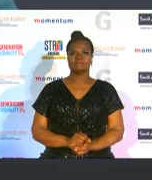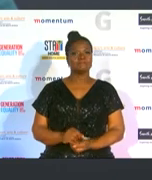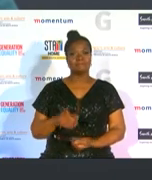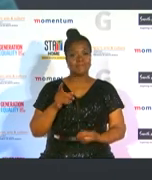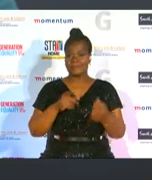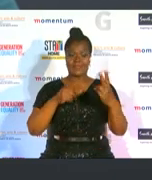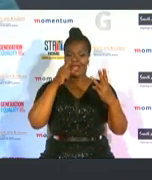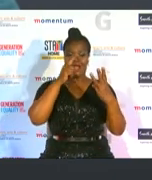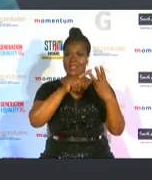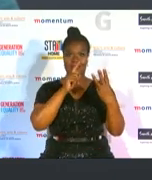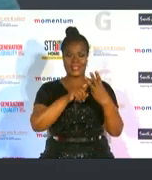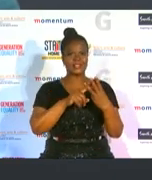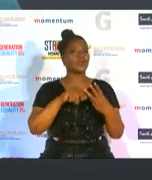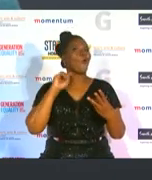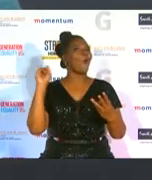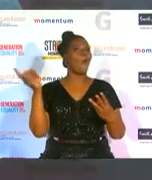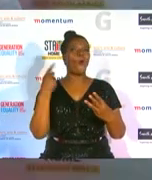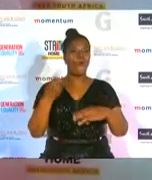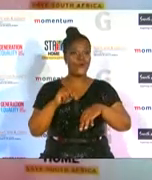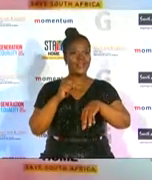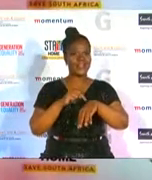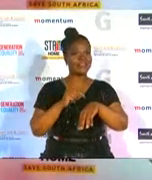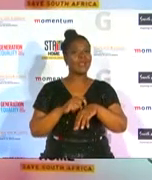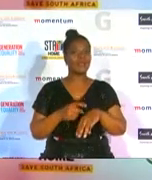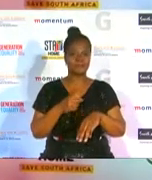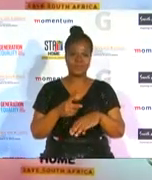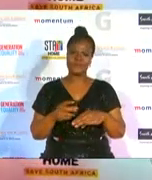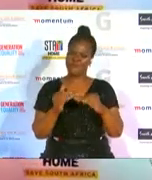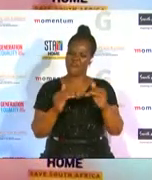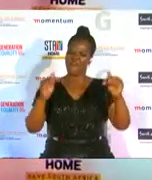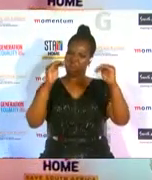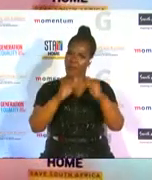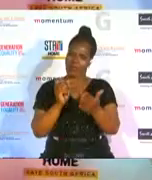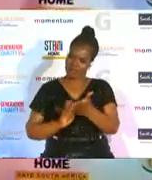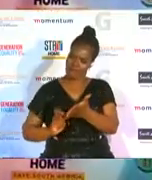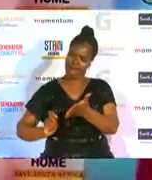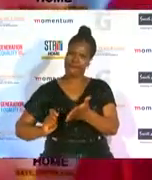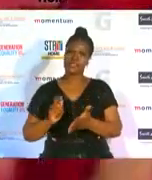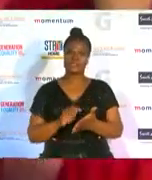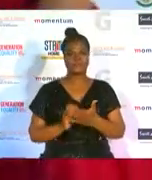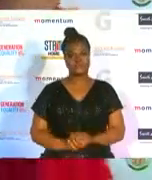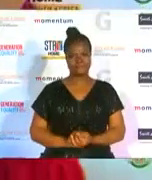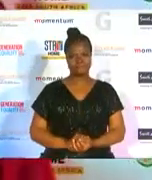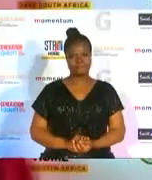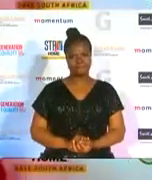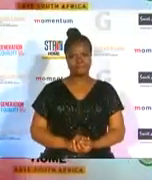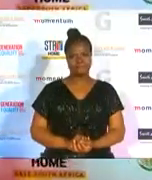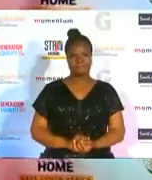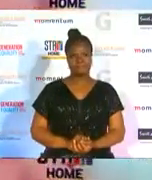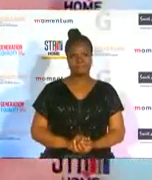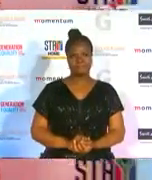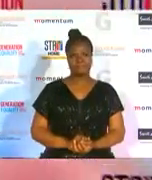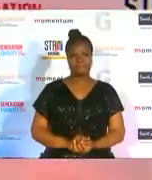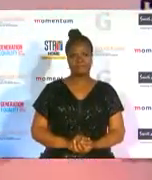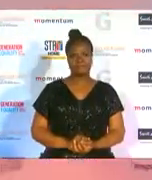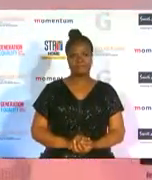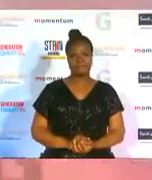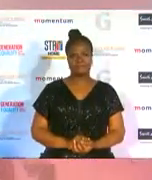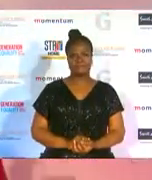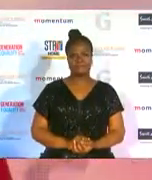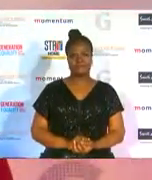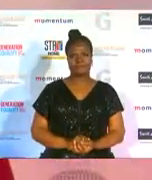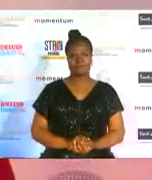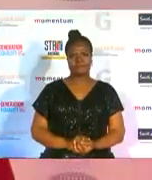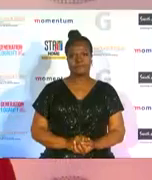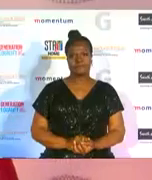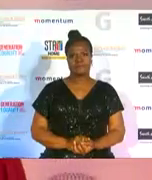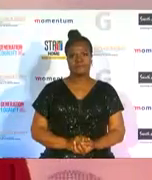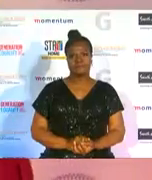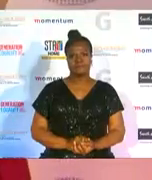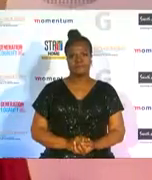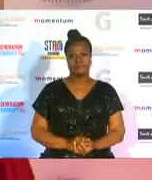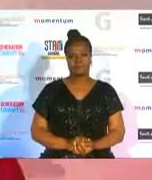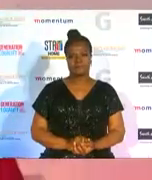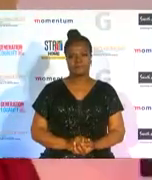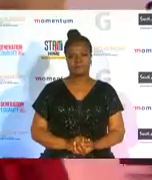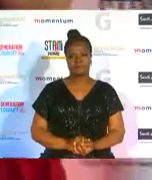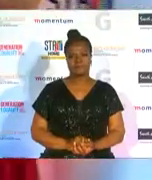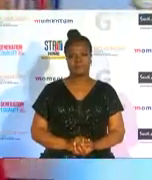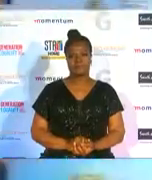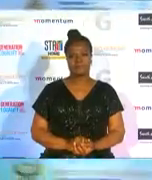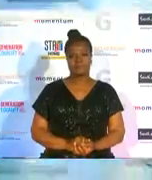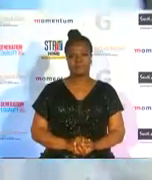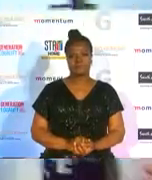rest assured coke will always give a candid and fair account